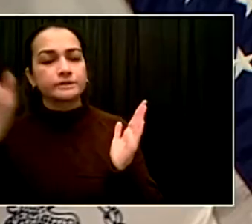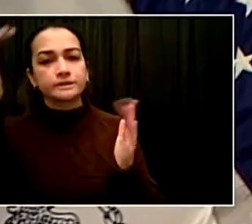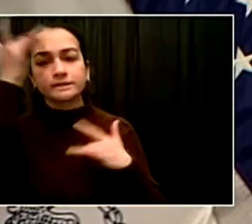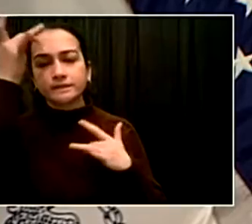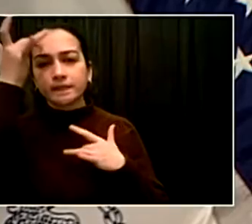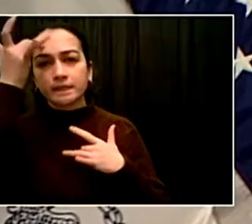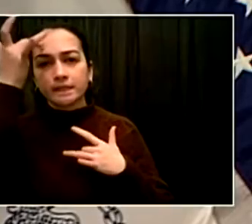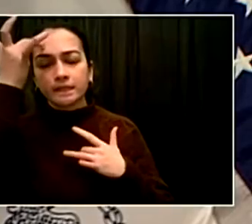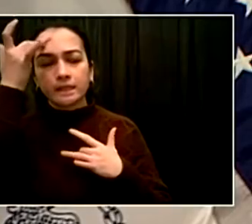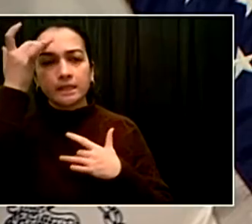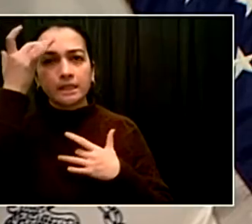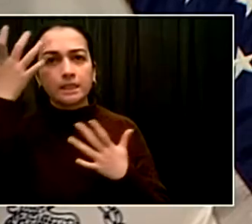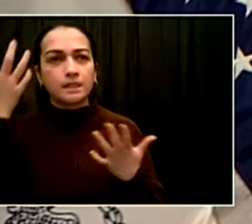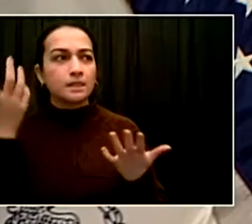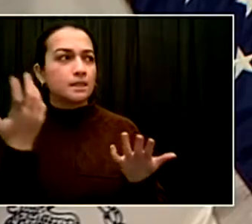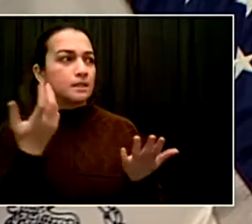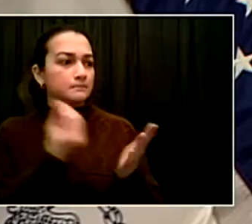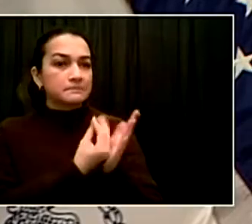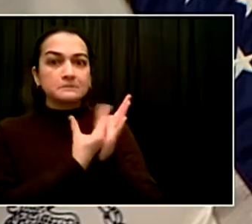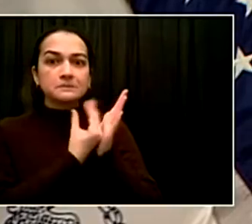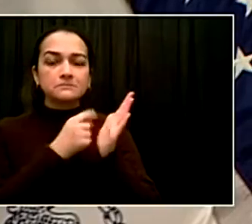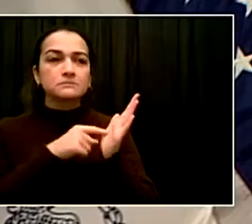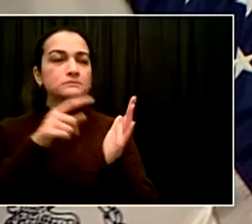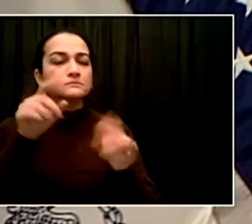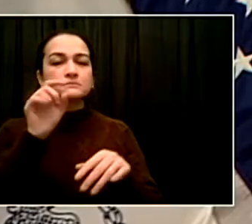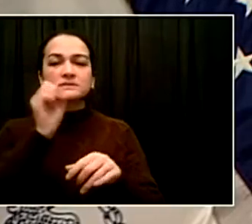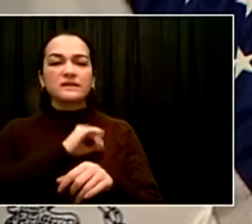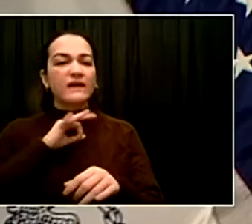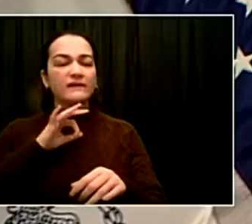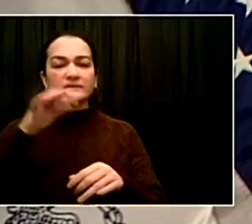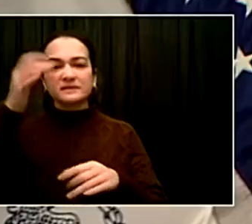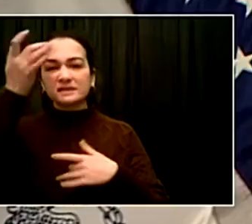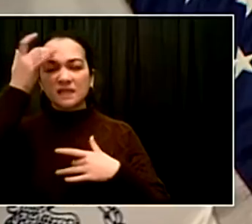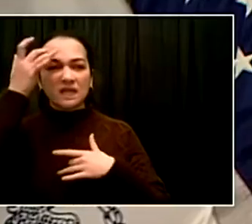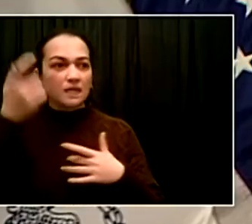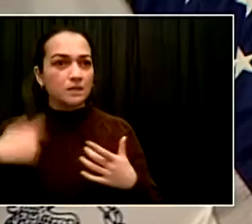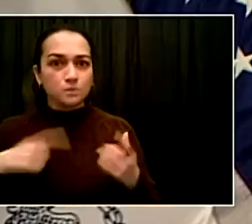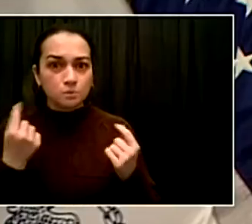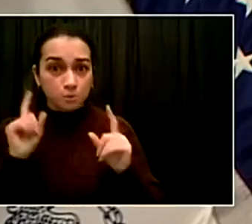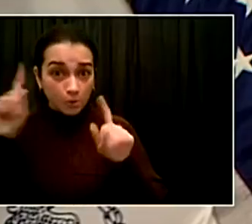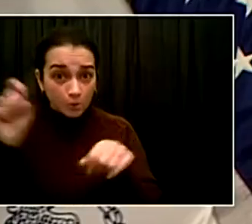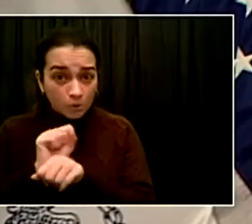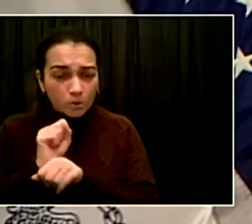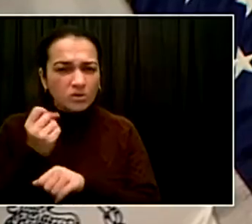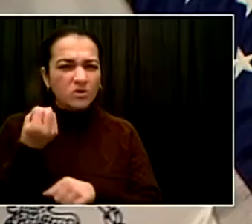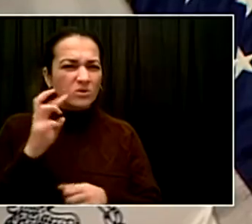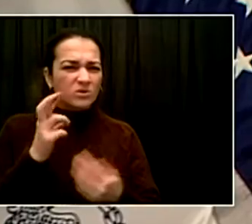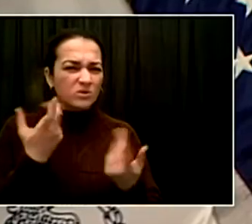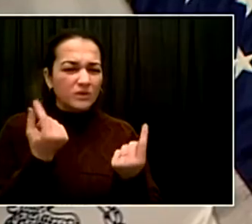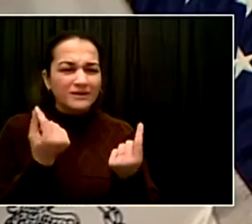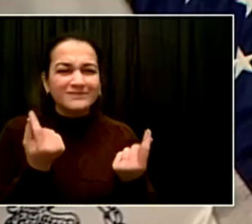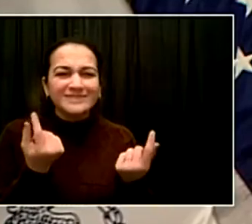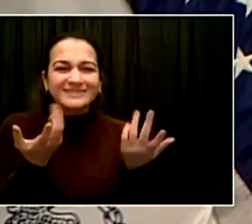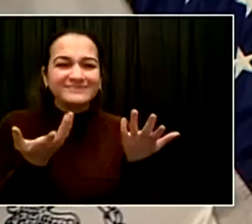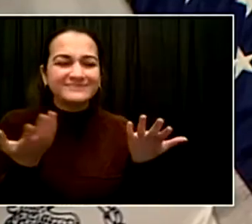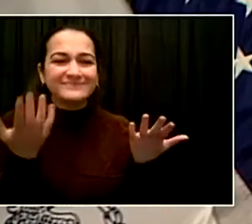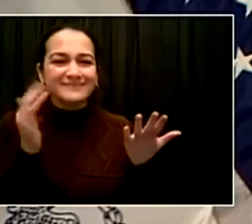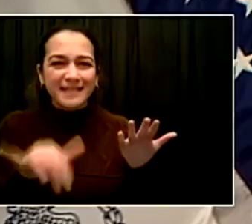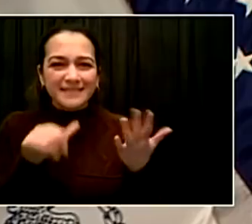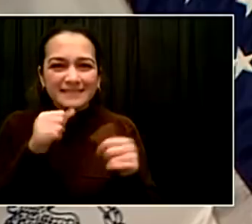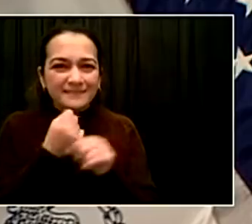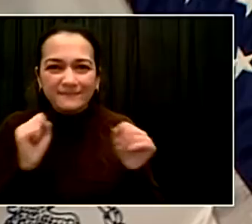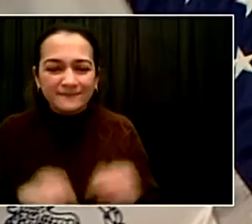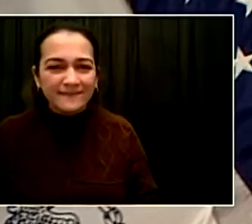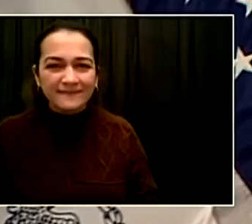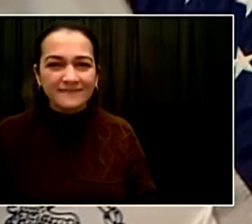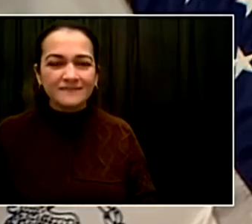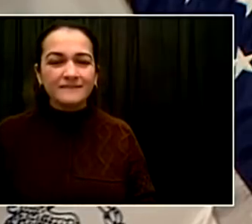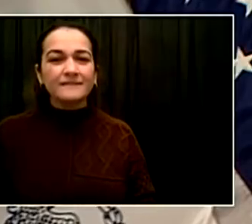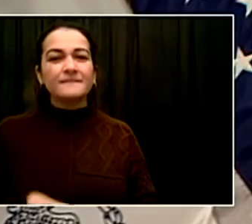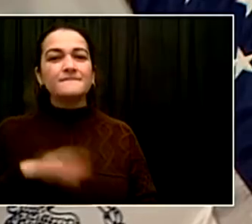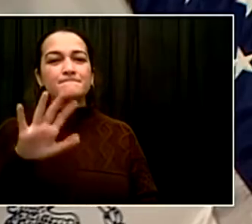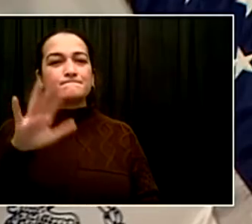INDISCERNIBLE ] DO THEY HAVE